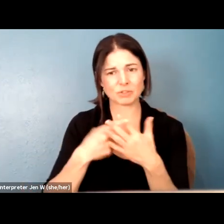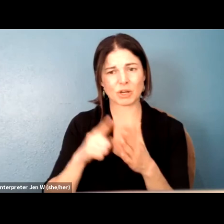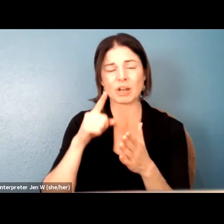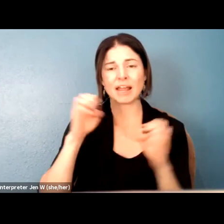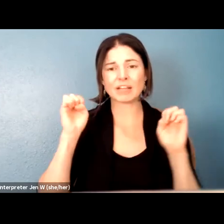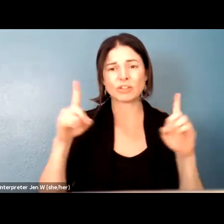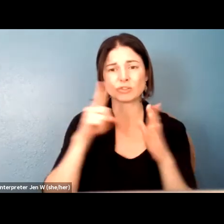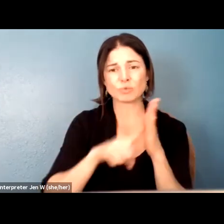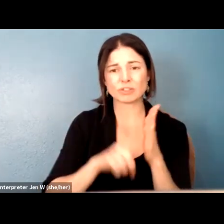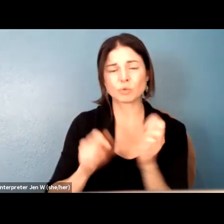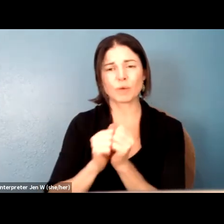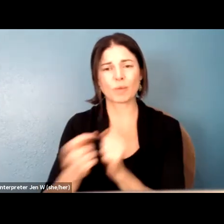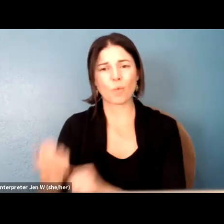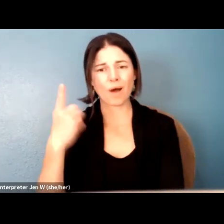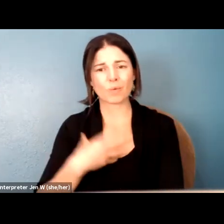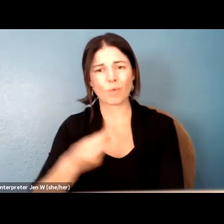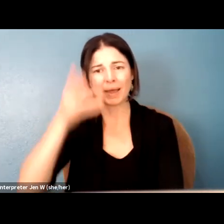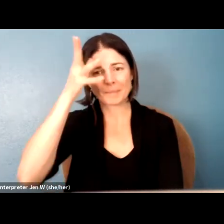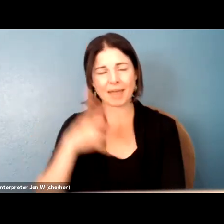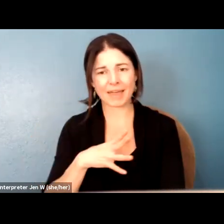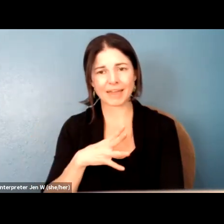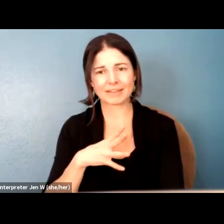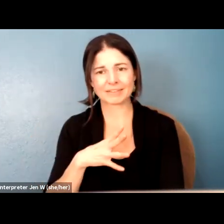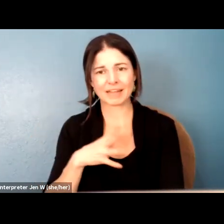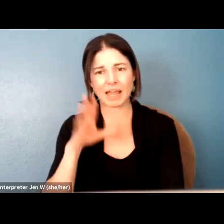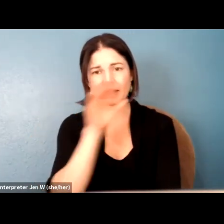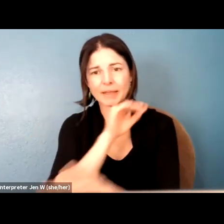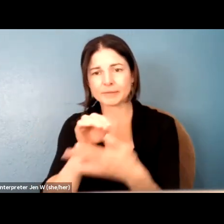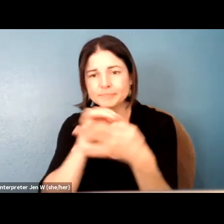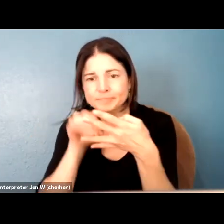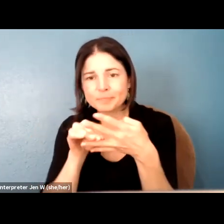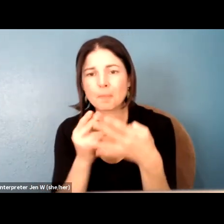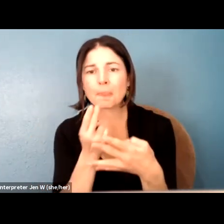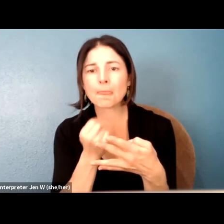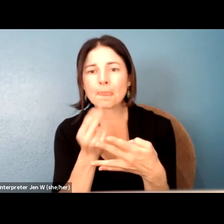white man and inserting it's one week of diversity. That is how